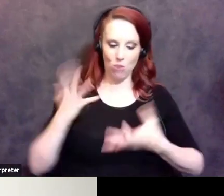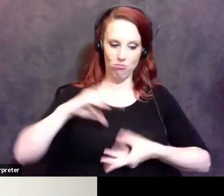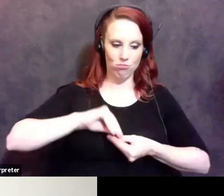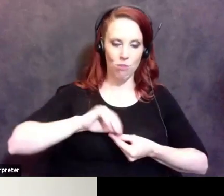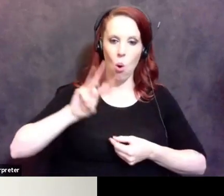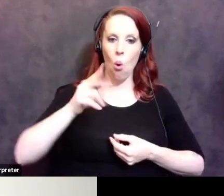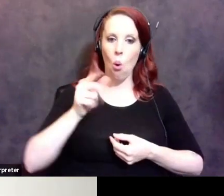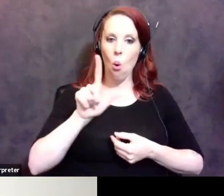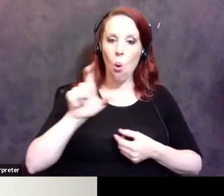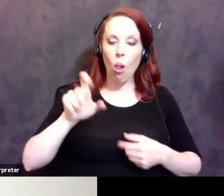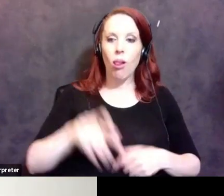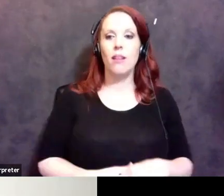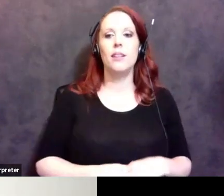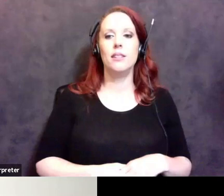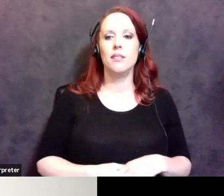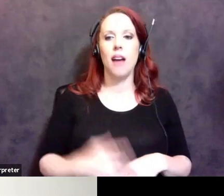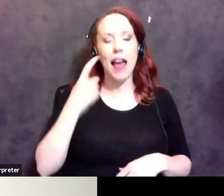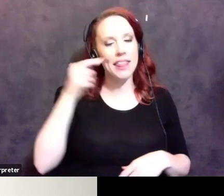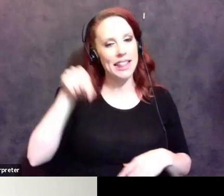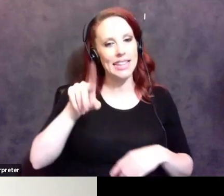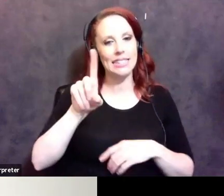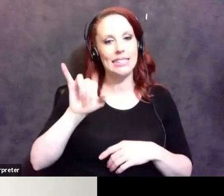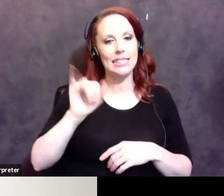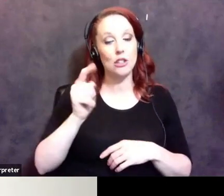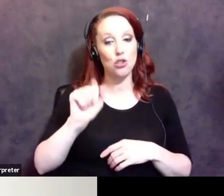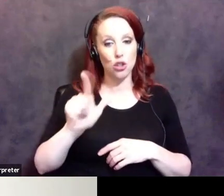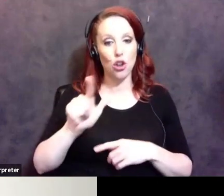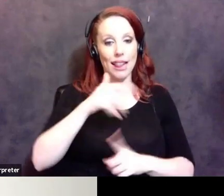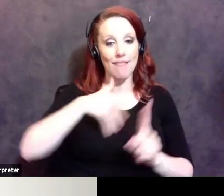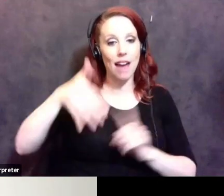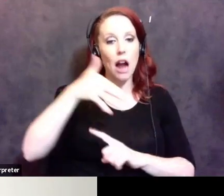also think that this digital environment is a great way to help people feel seen. Again,